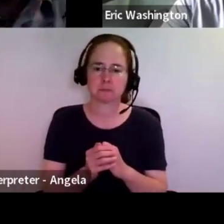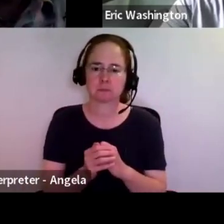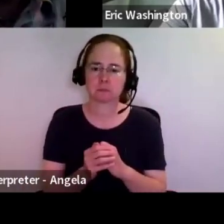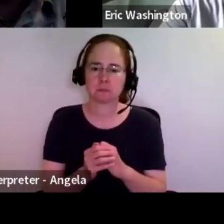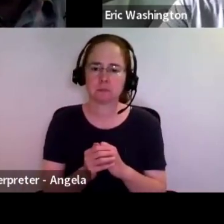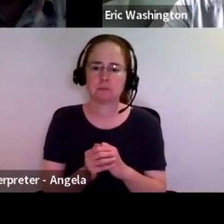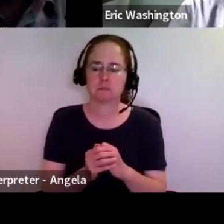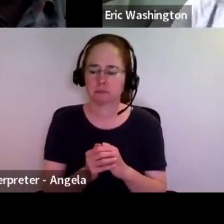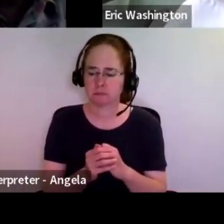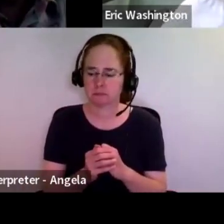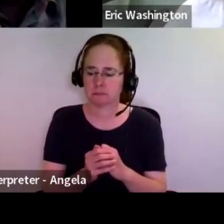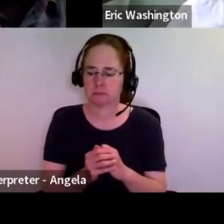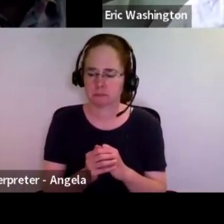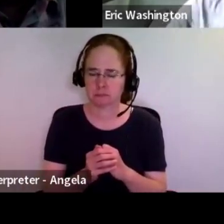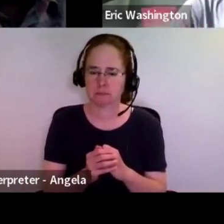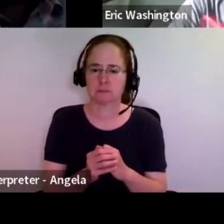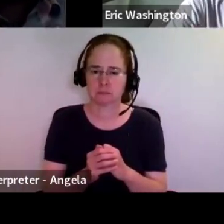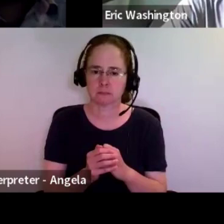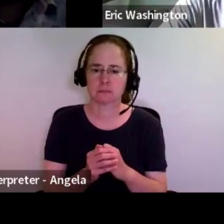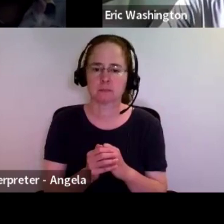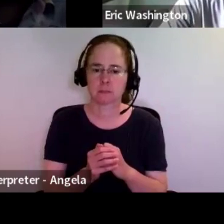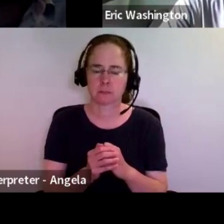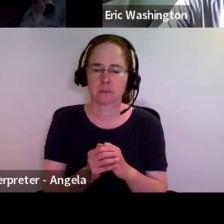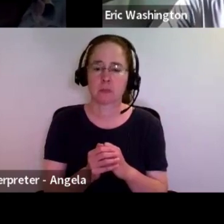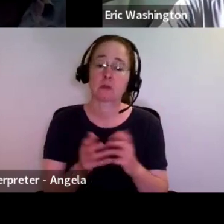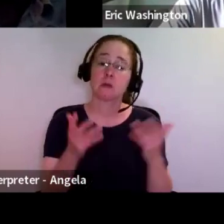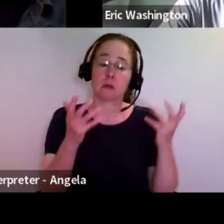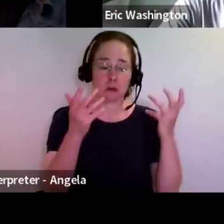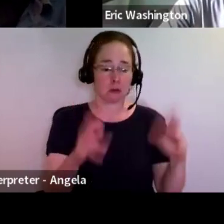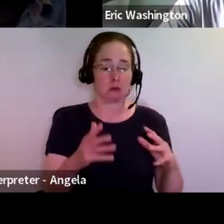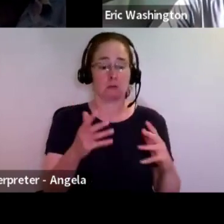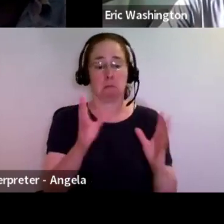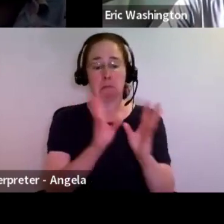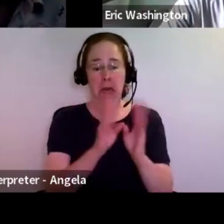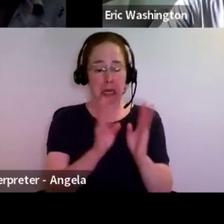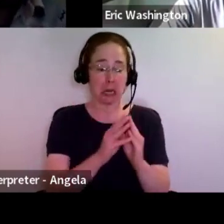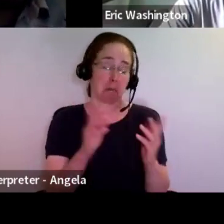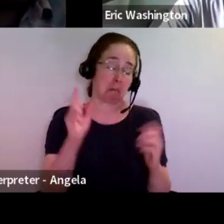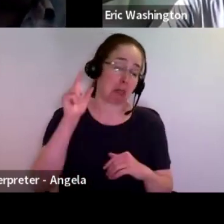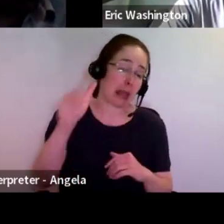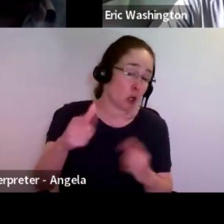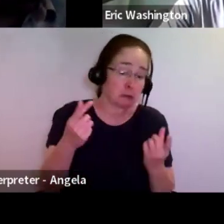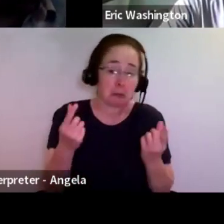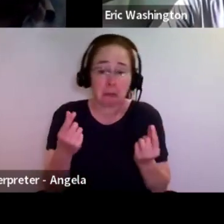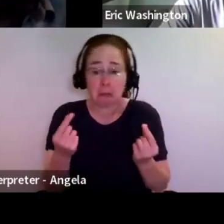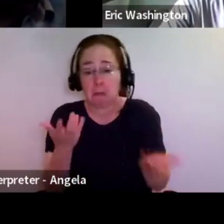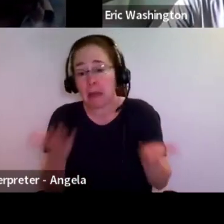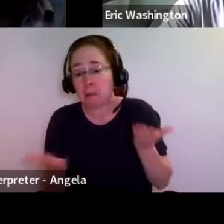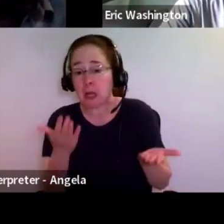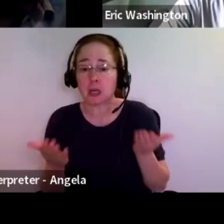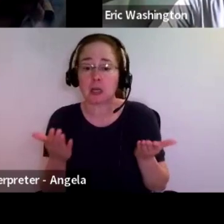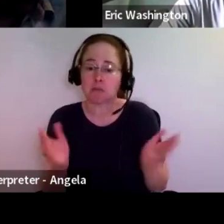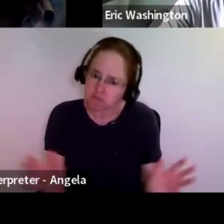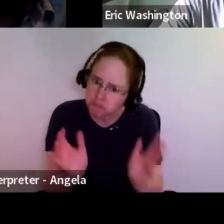that, then we, we probably will wind up like pushing legislators